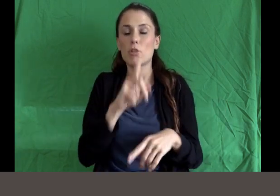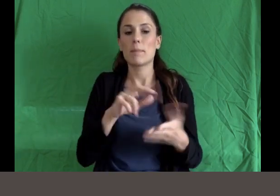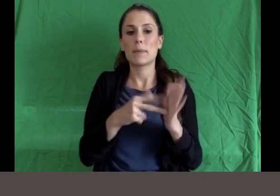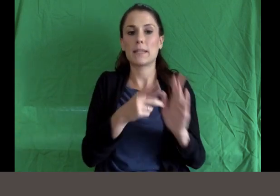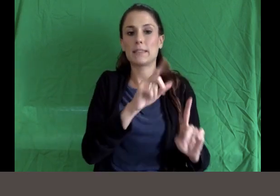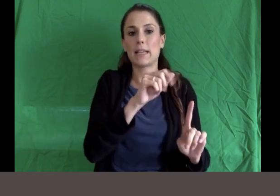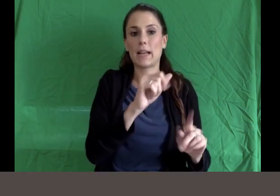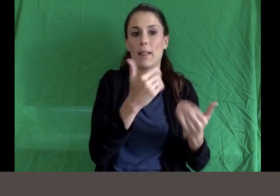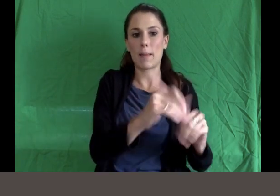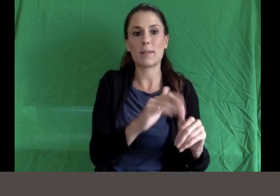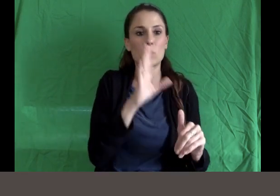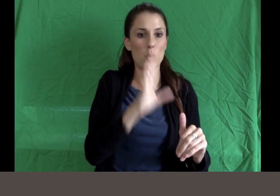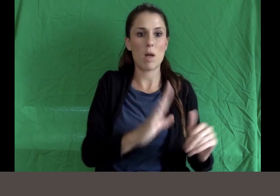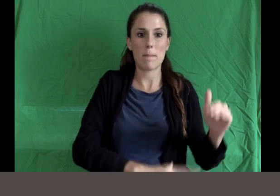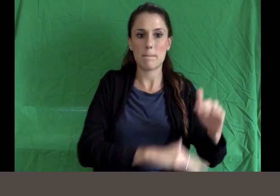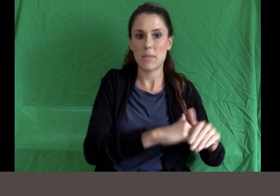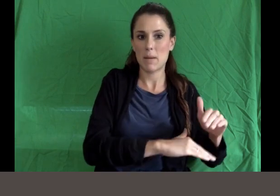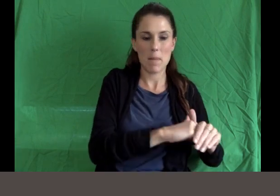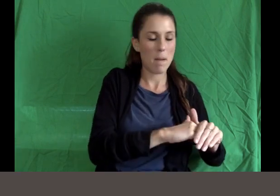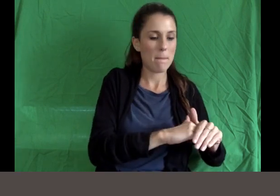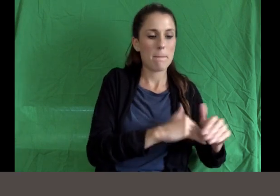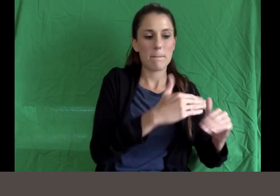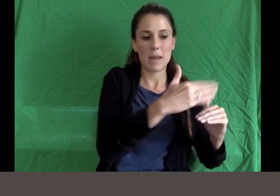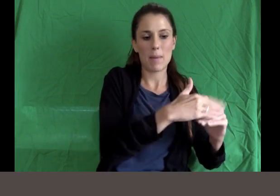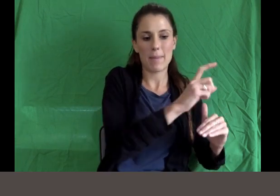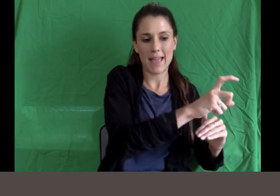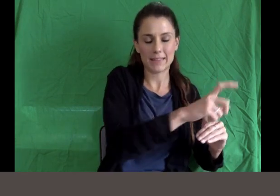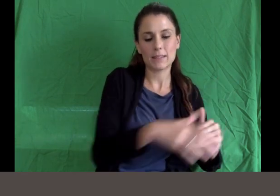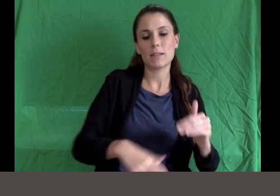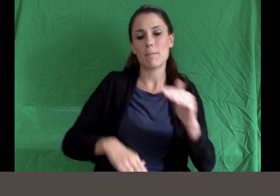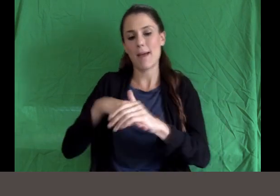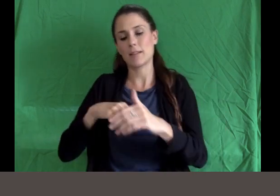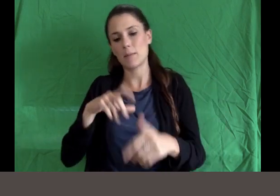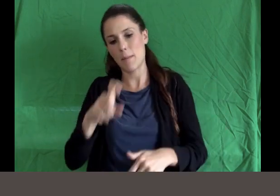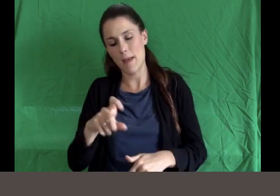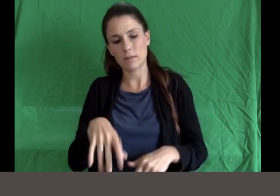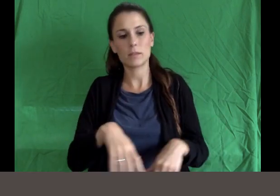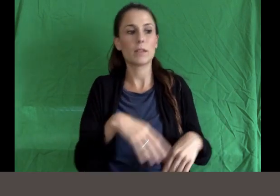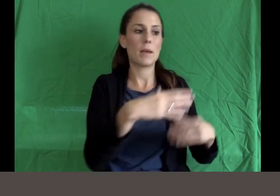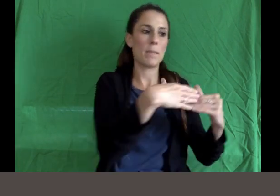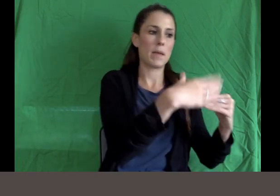it's going to be my minimum of x maximum x minimum y maximum y but then in order to draw an